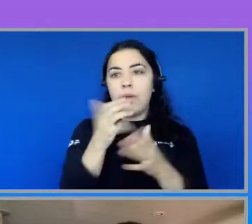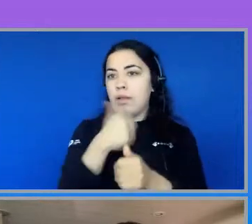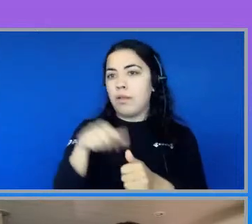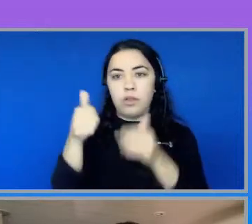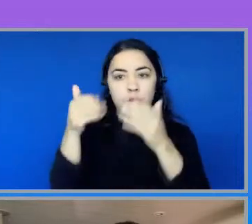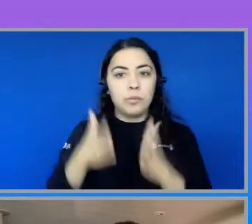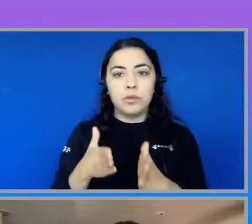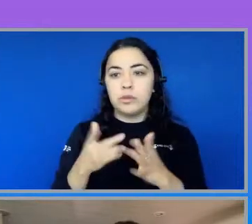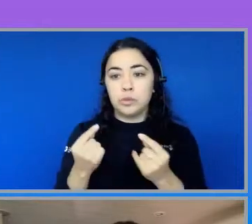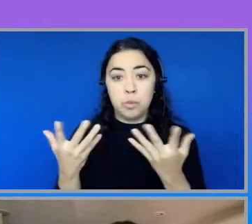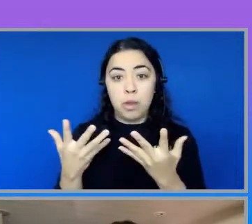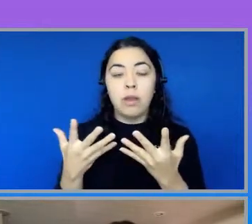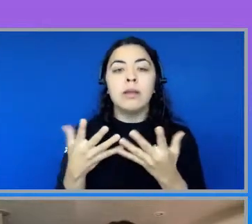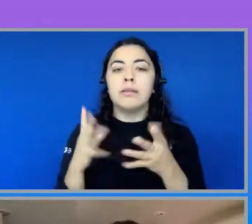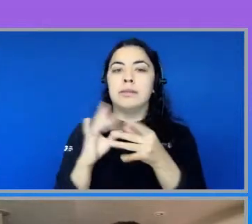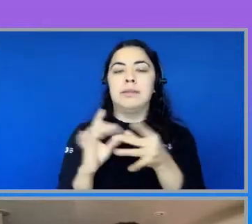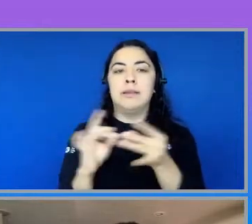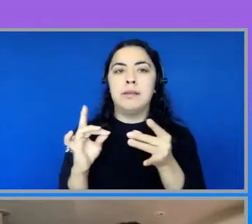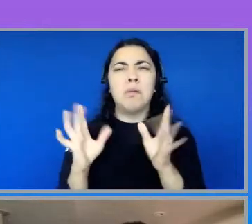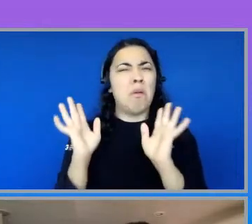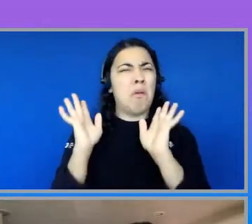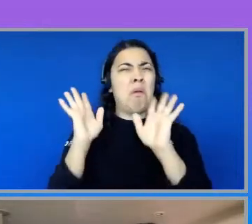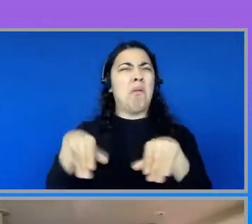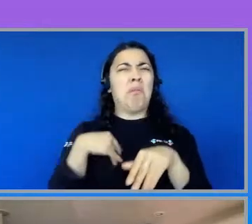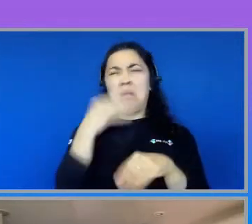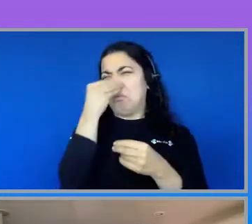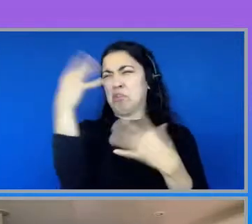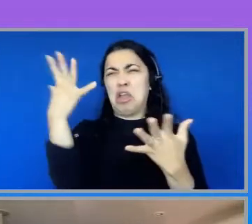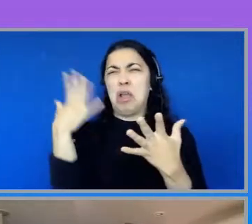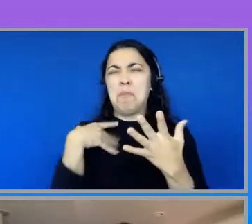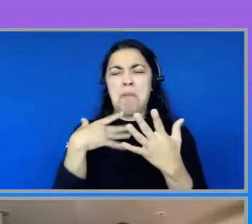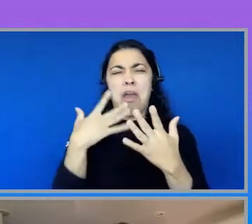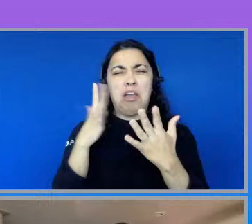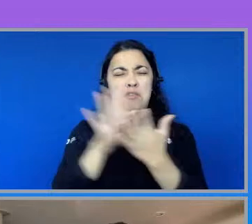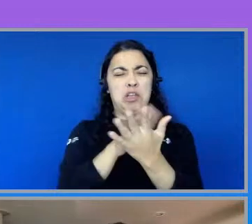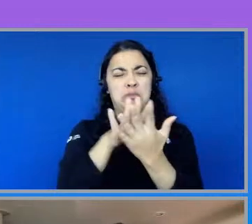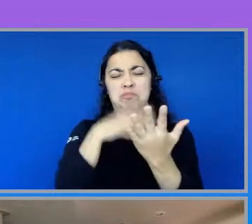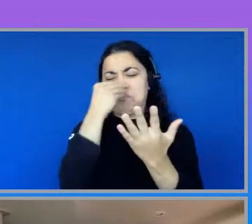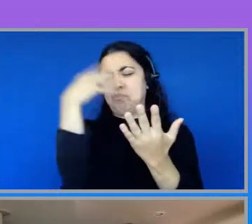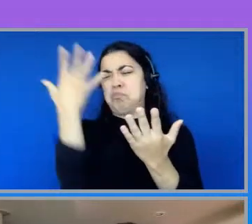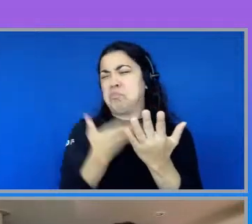ever able to do is to say, I don't care about the structure